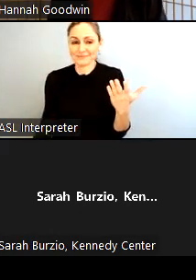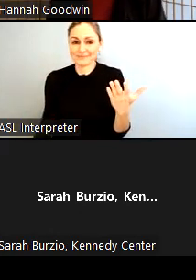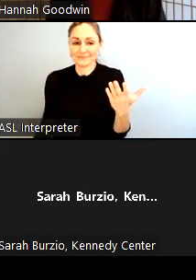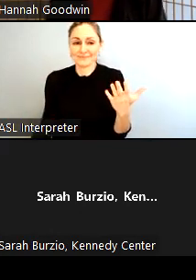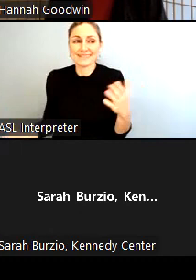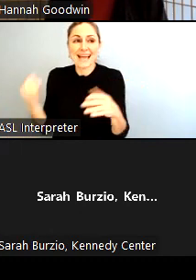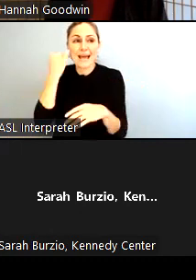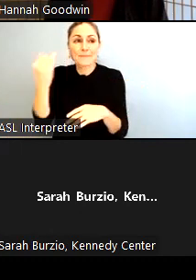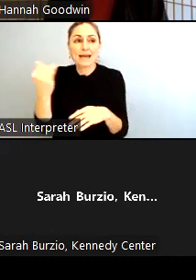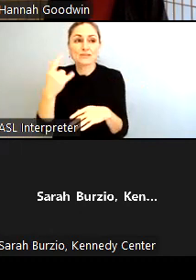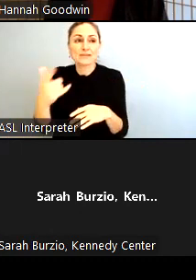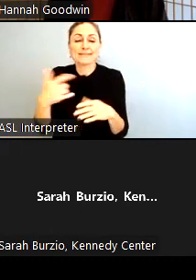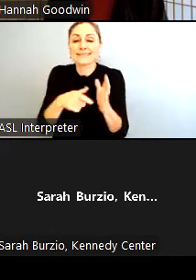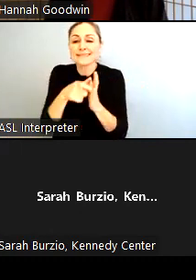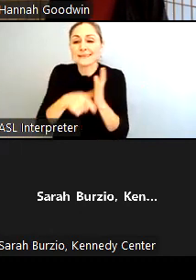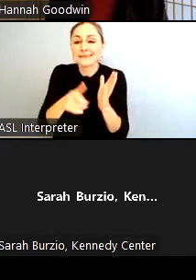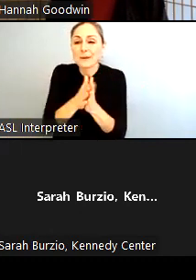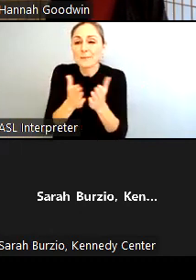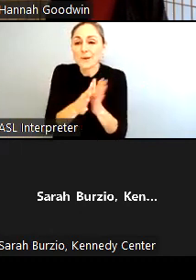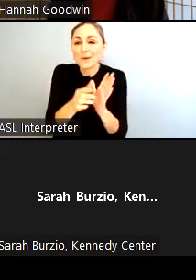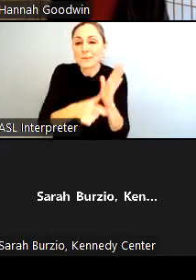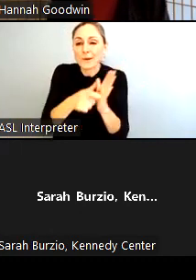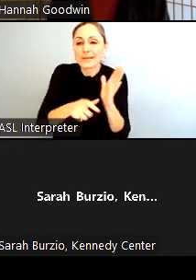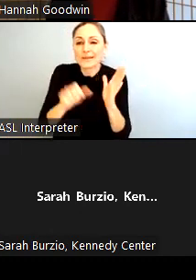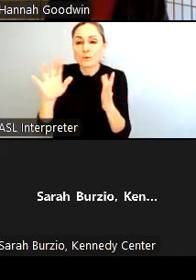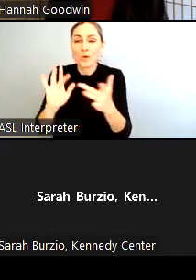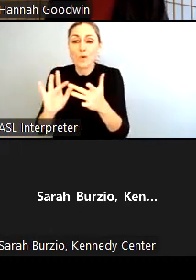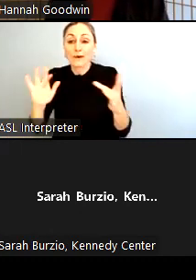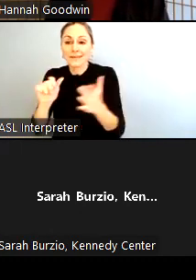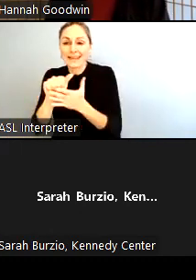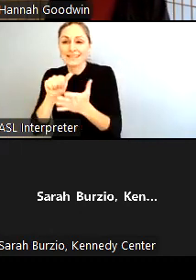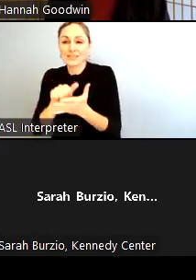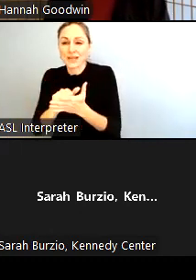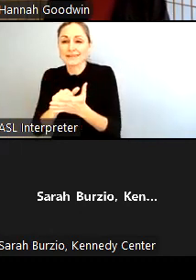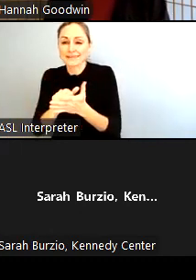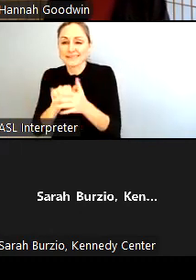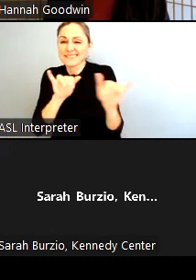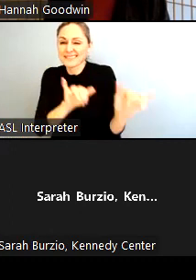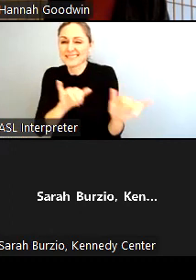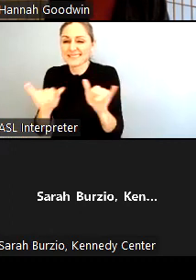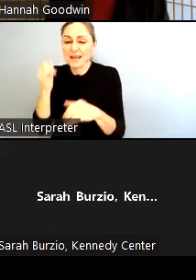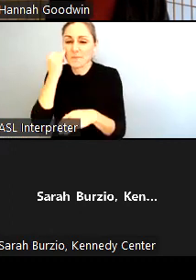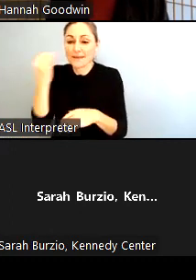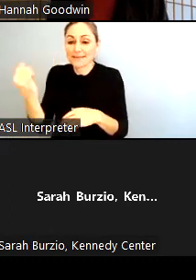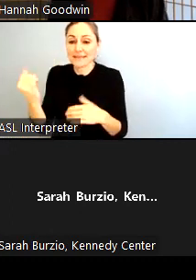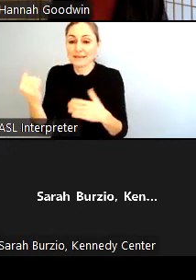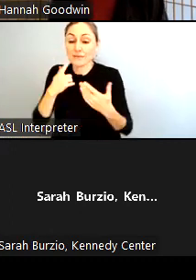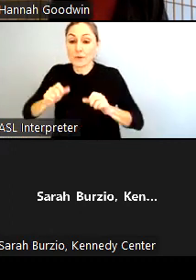or an online agenda for attendees or potential attendees to read.